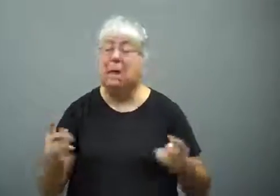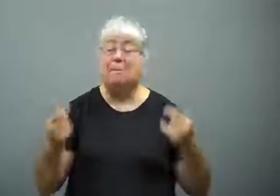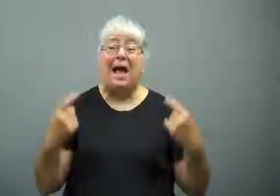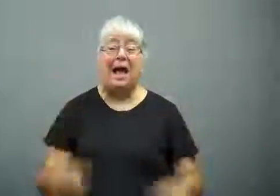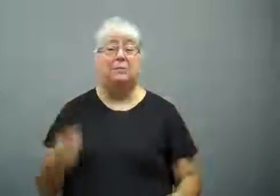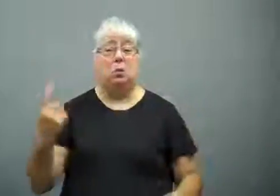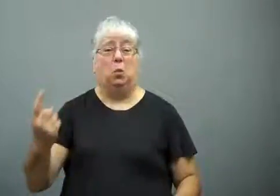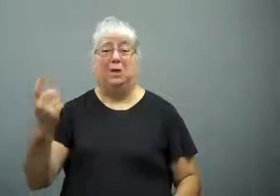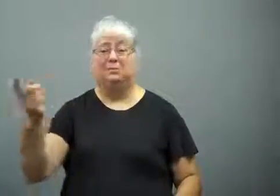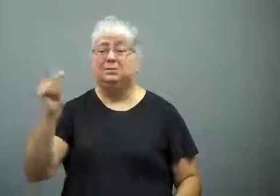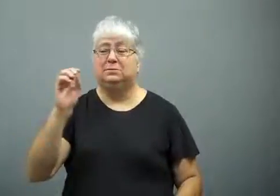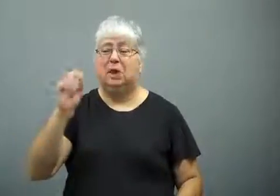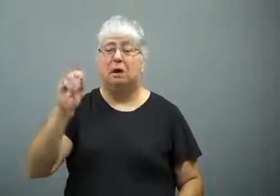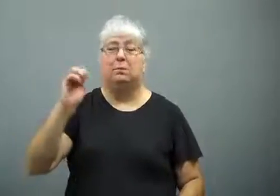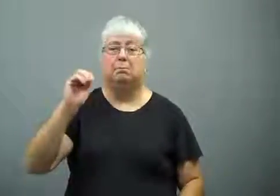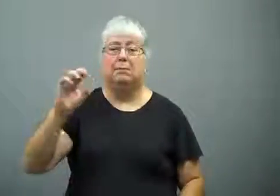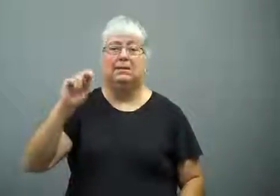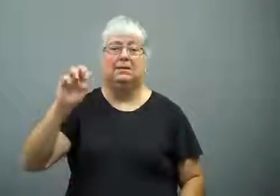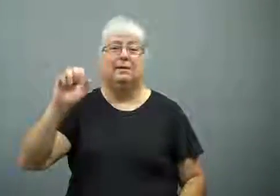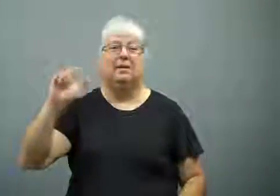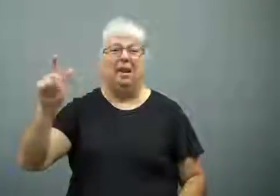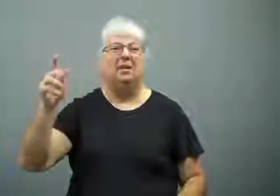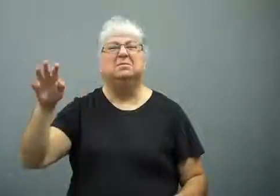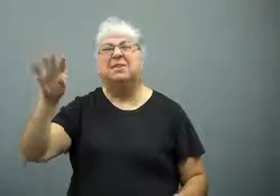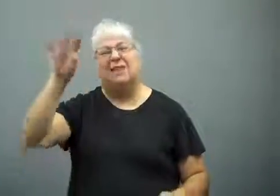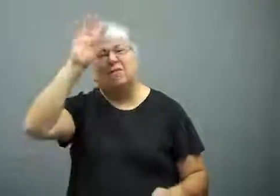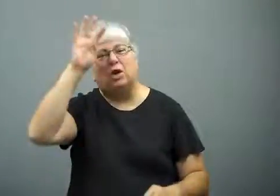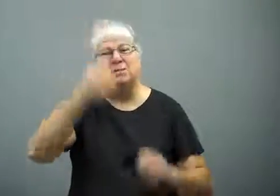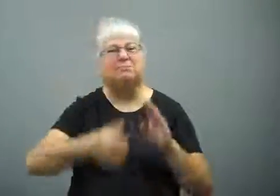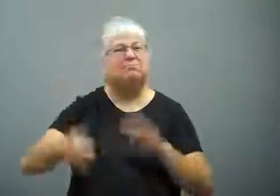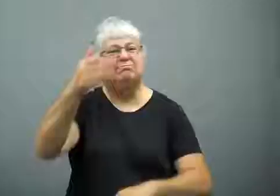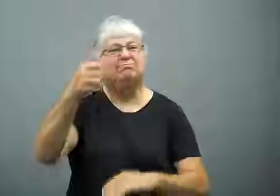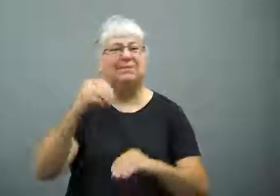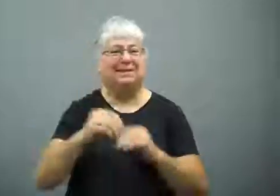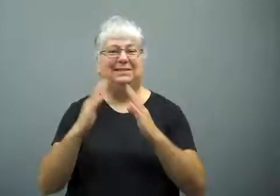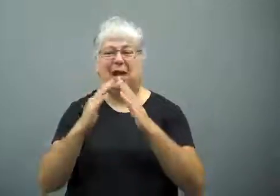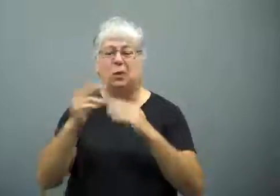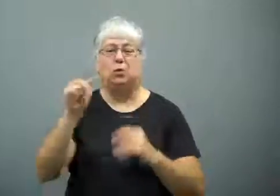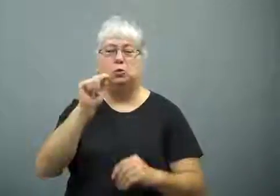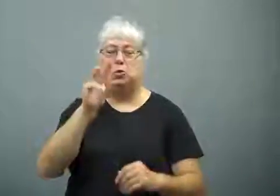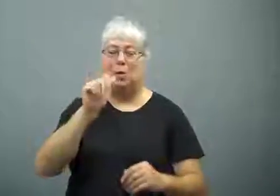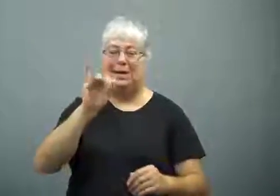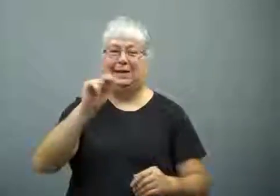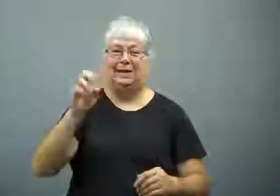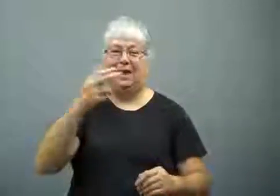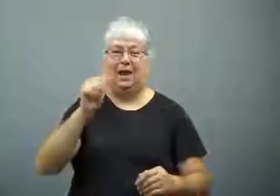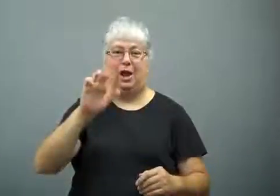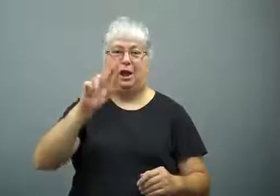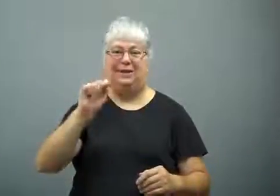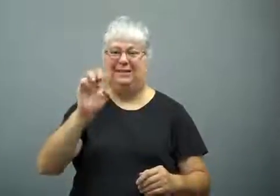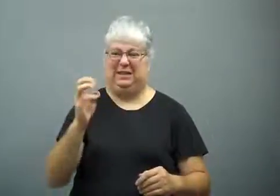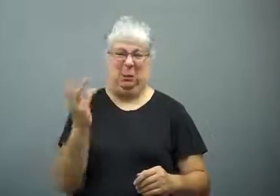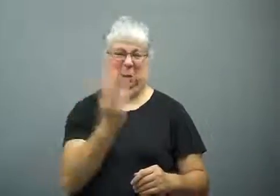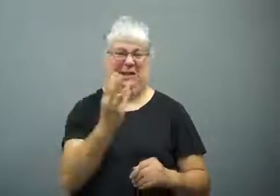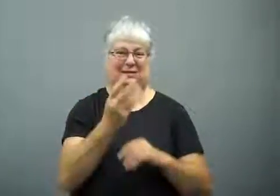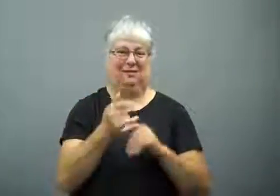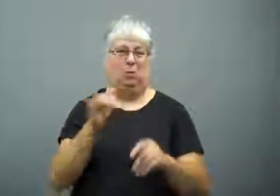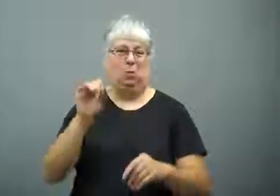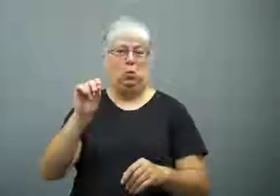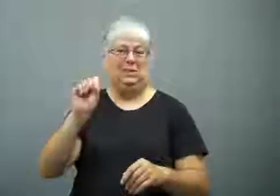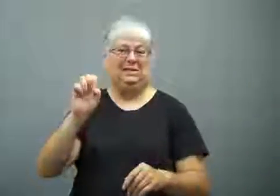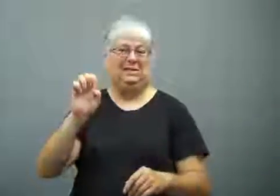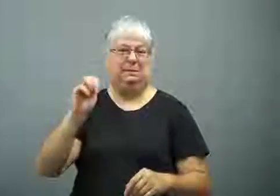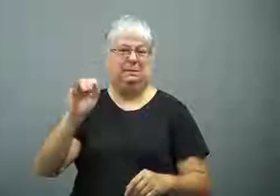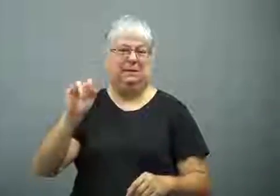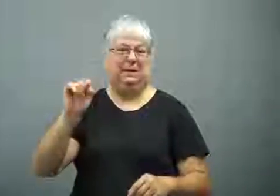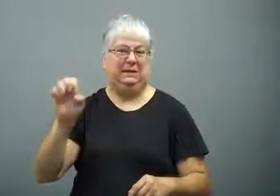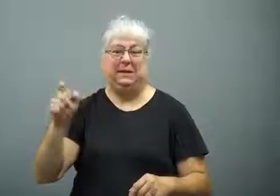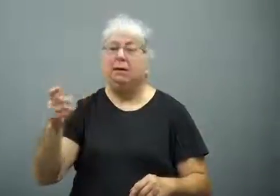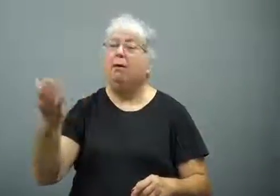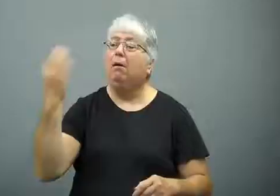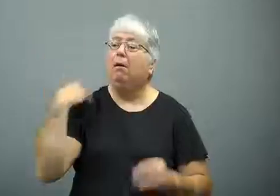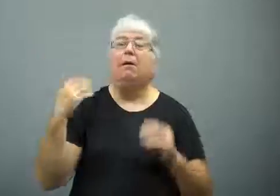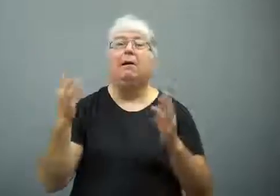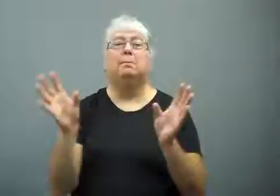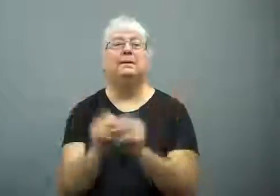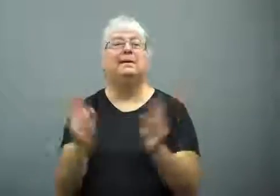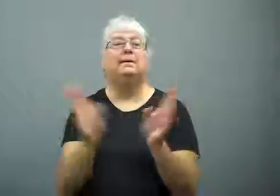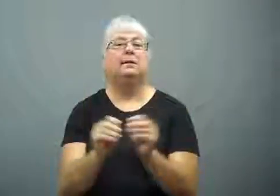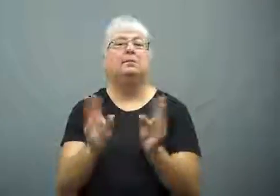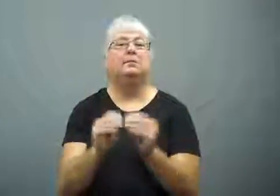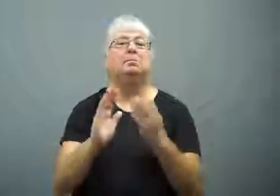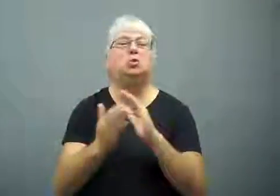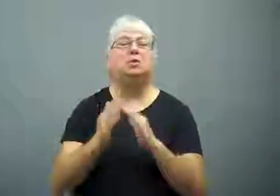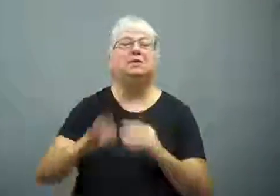Todd McNeal is the fire chief of Twain Harte, west of Yosemite.